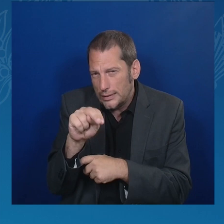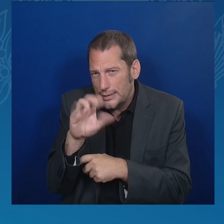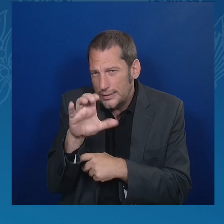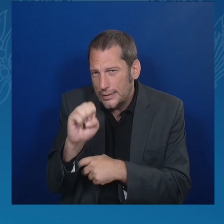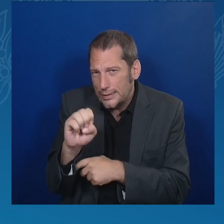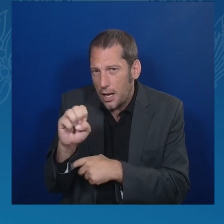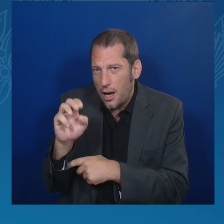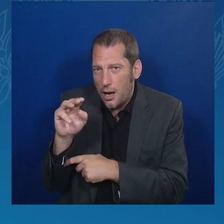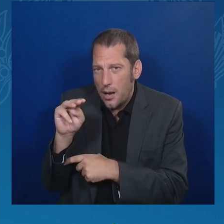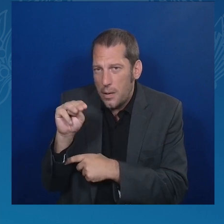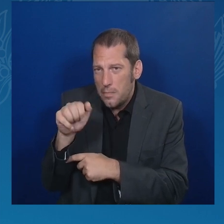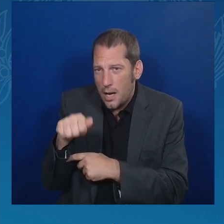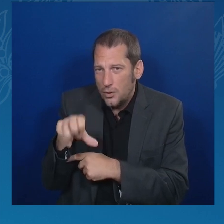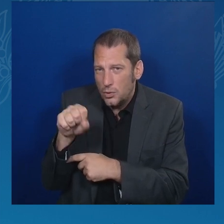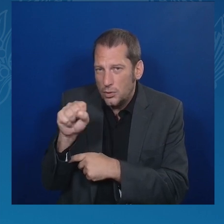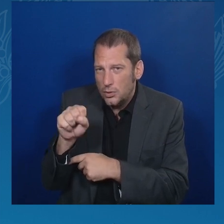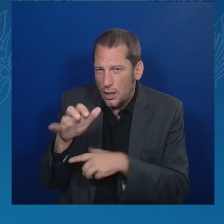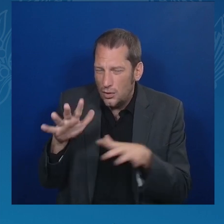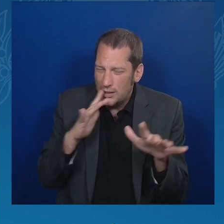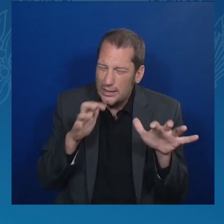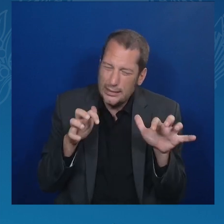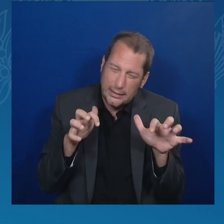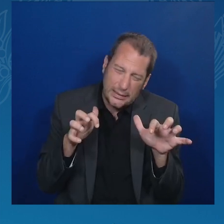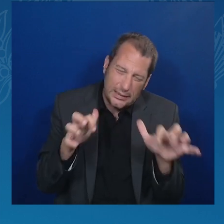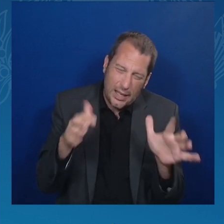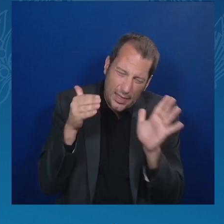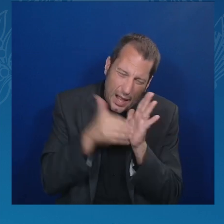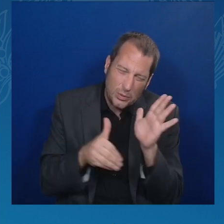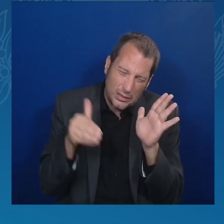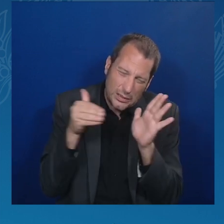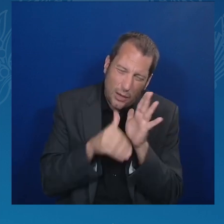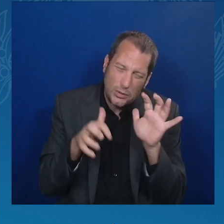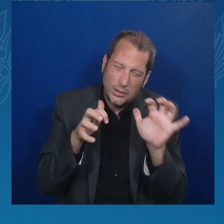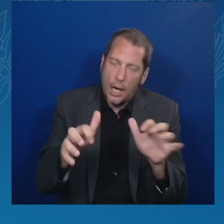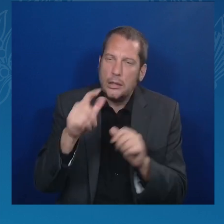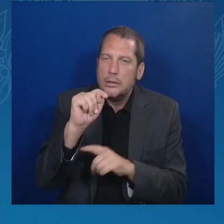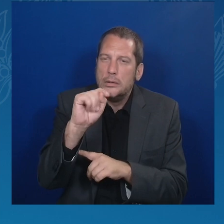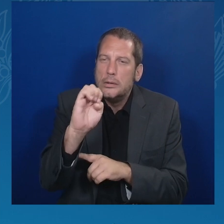came together to demand fair pay and safer working conditions.